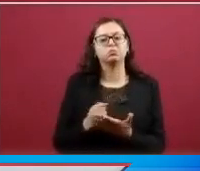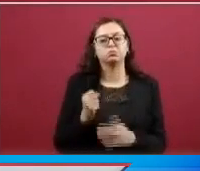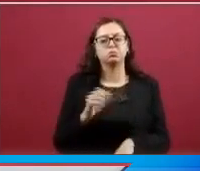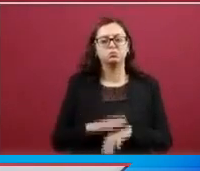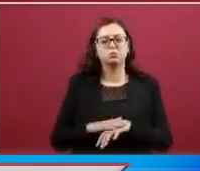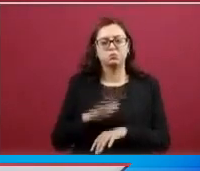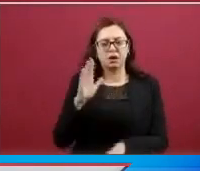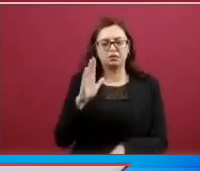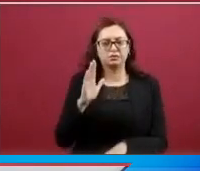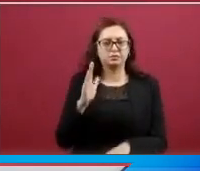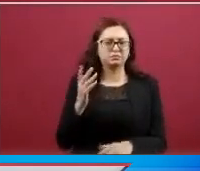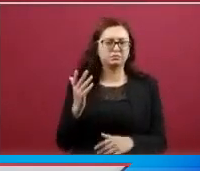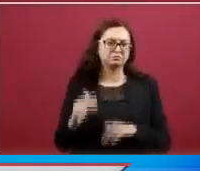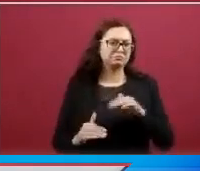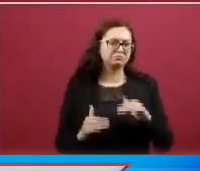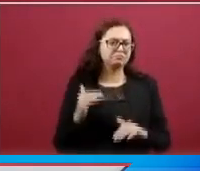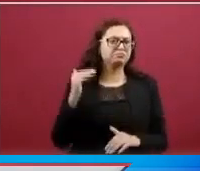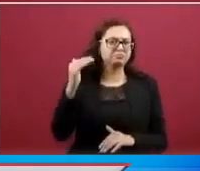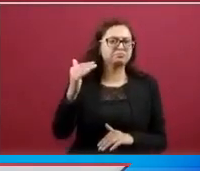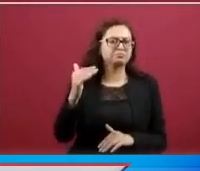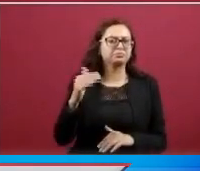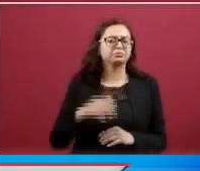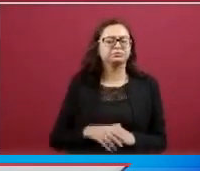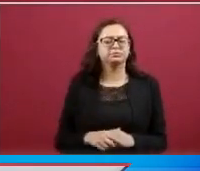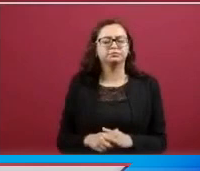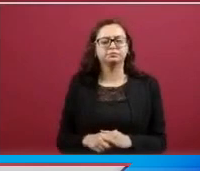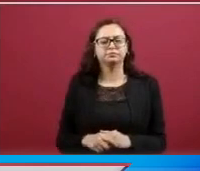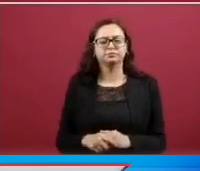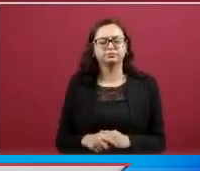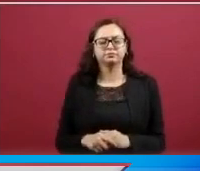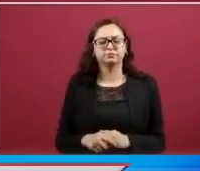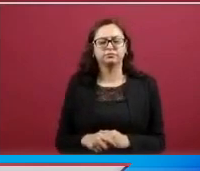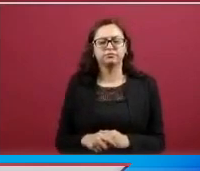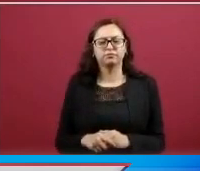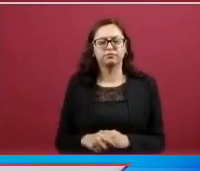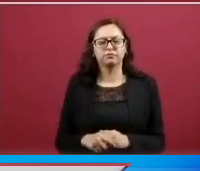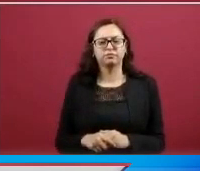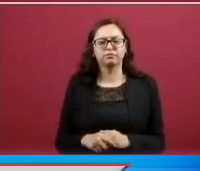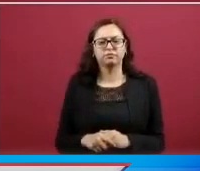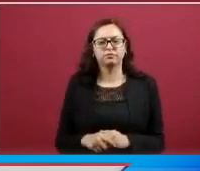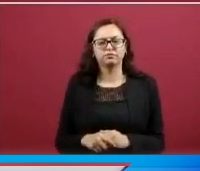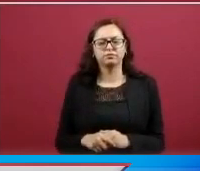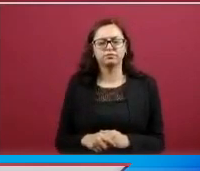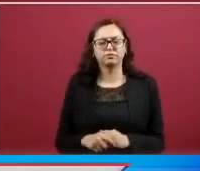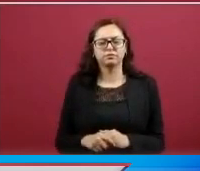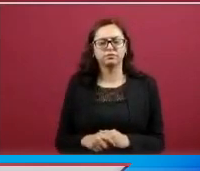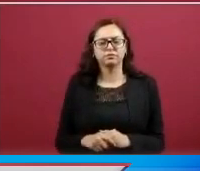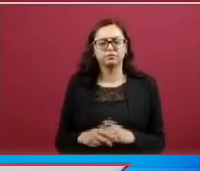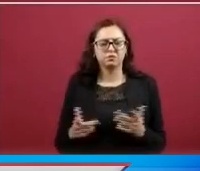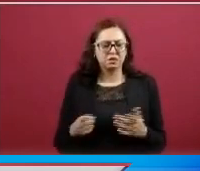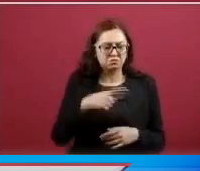virtually all units were sold Now luxury cars are coming to be auctioned, airplanes and helicopters